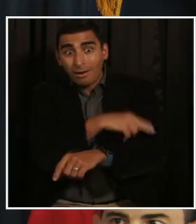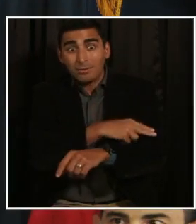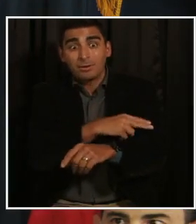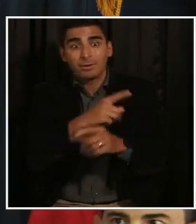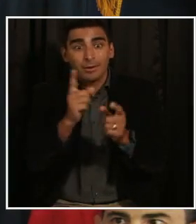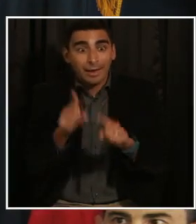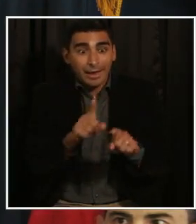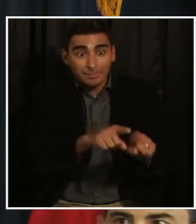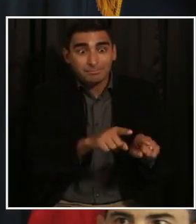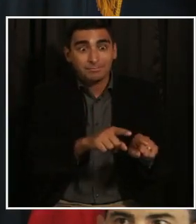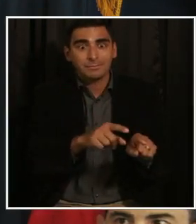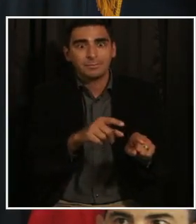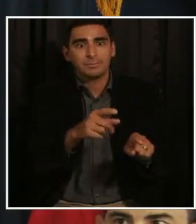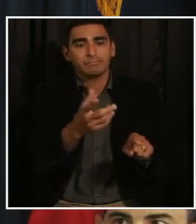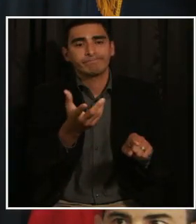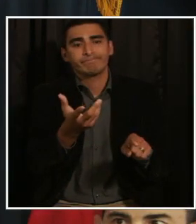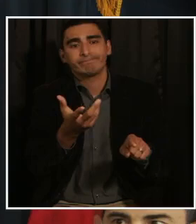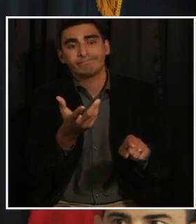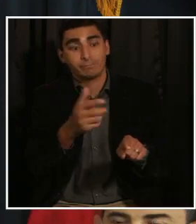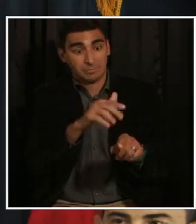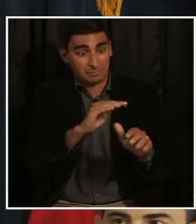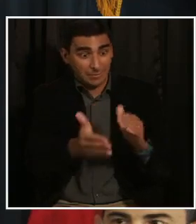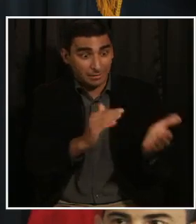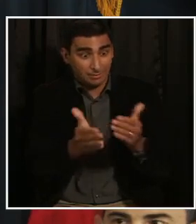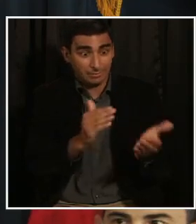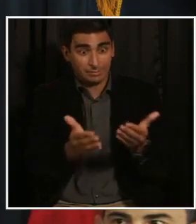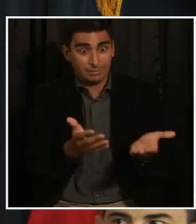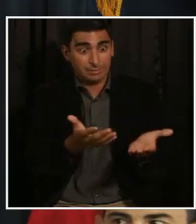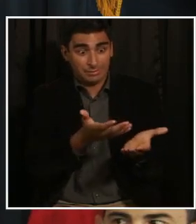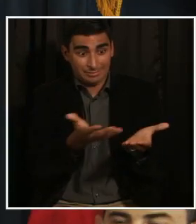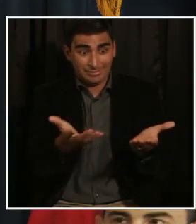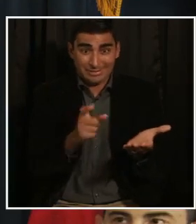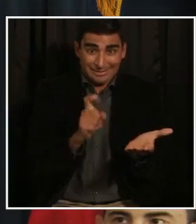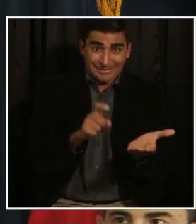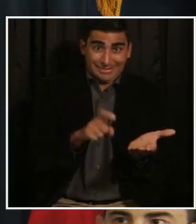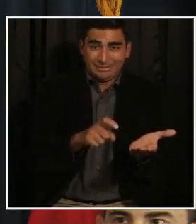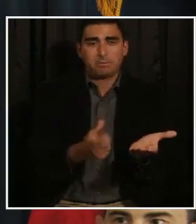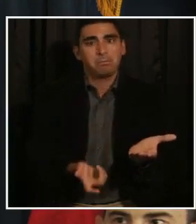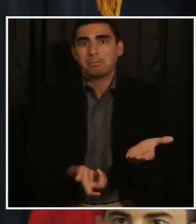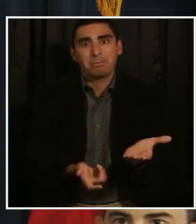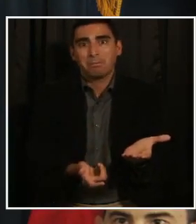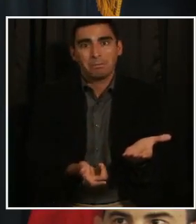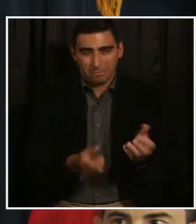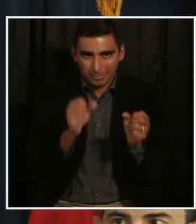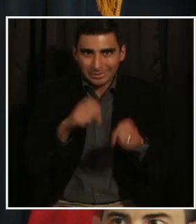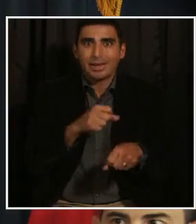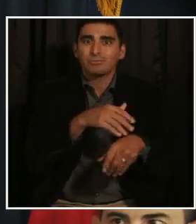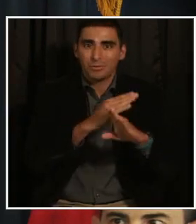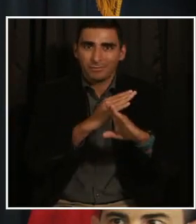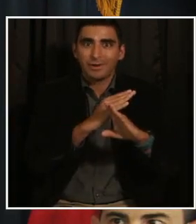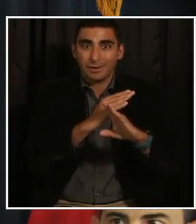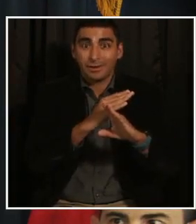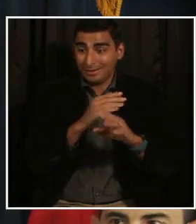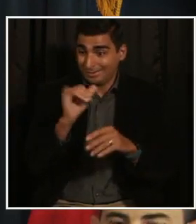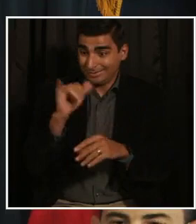we're seeing needless deaths the vaccine is completely free and widely available